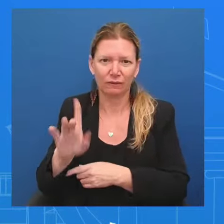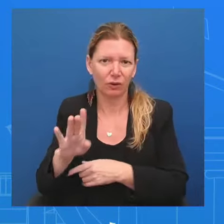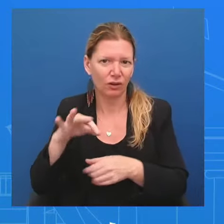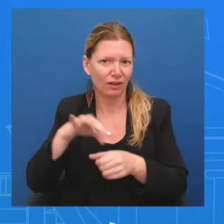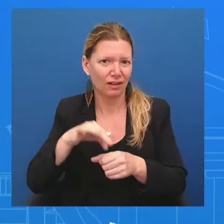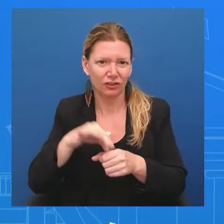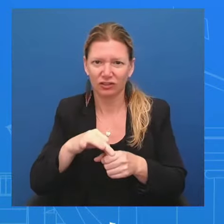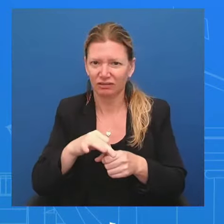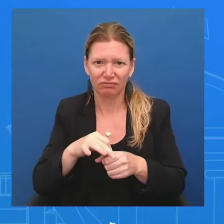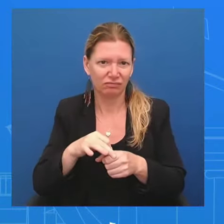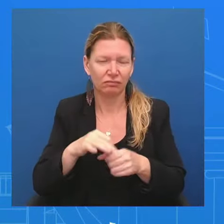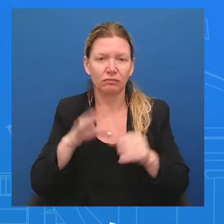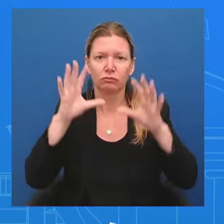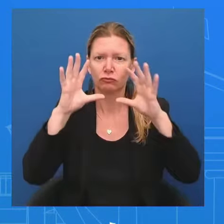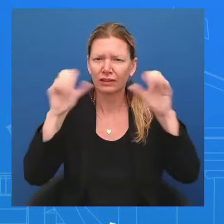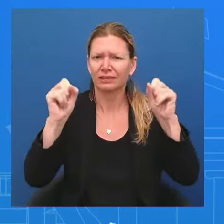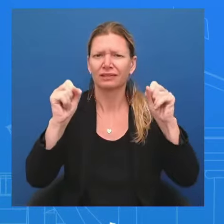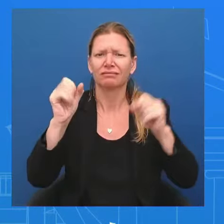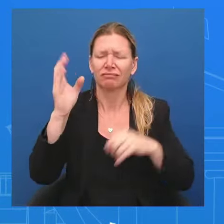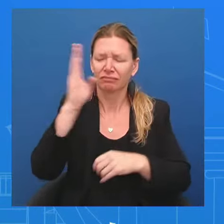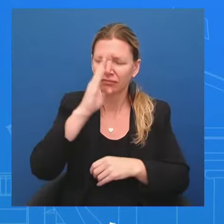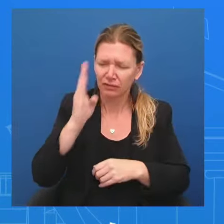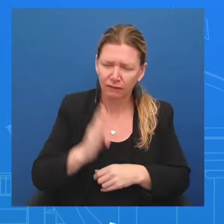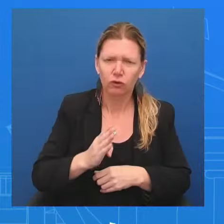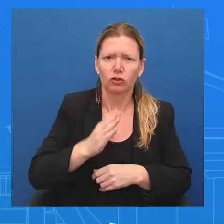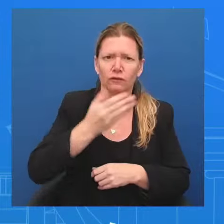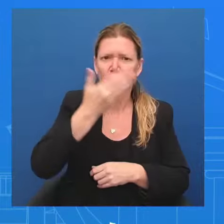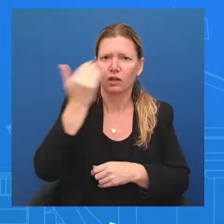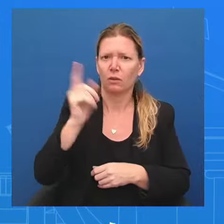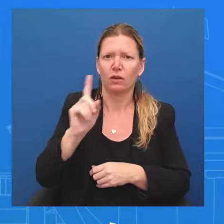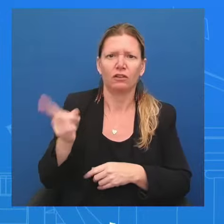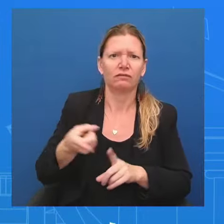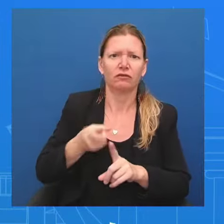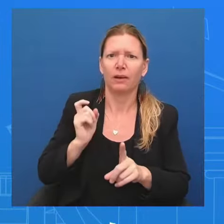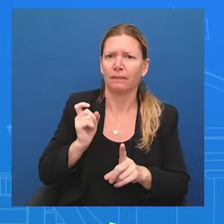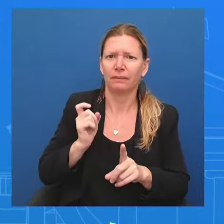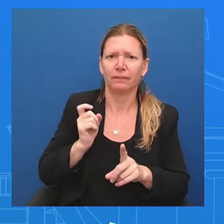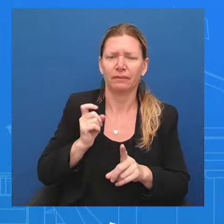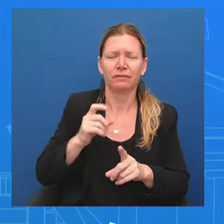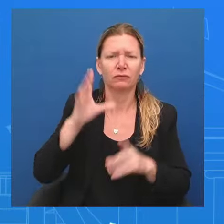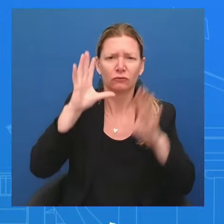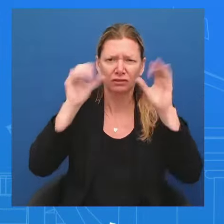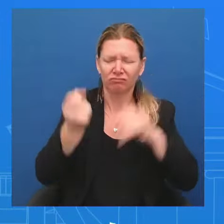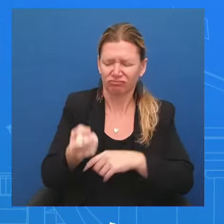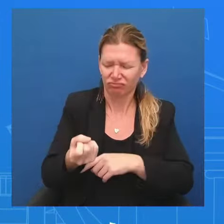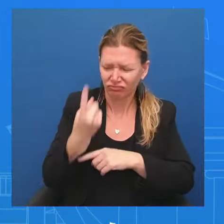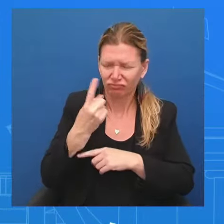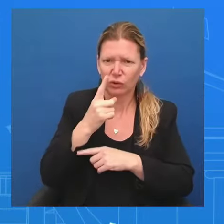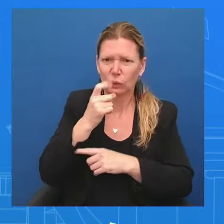He understands what the American people are going through as they're sitting around the kitchen table. You hear the president talk about his time